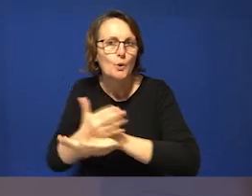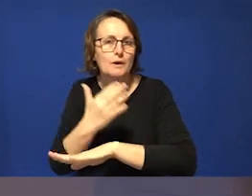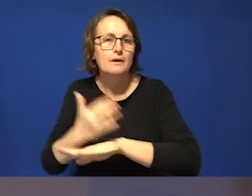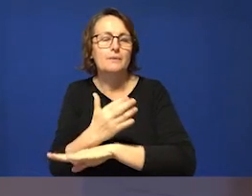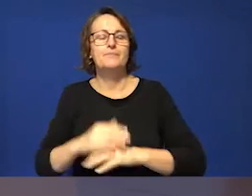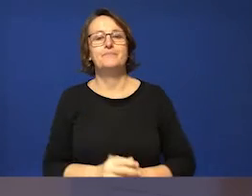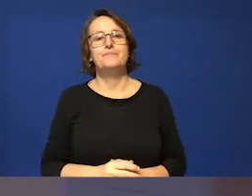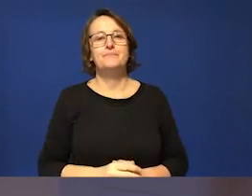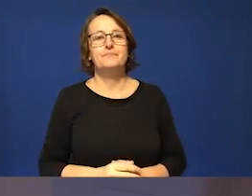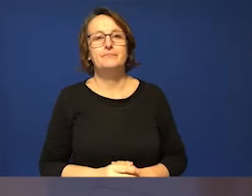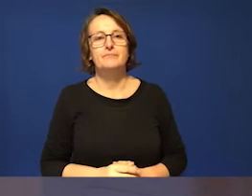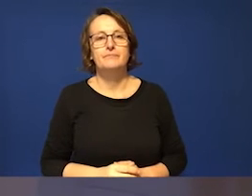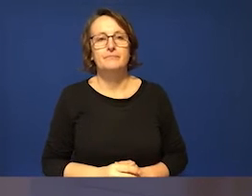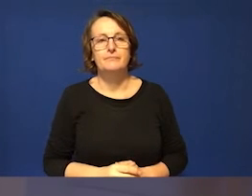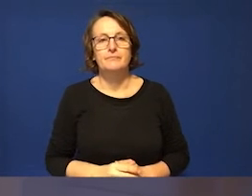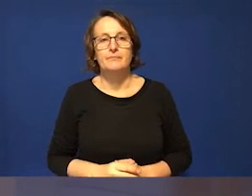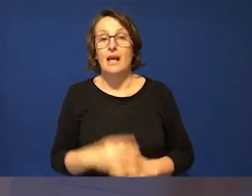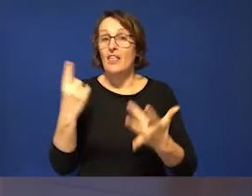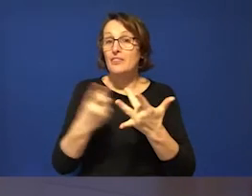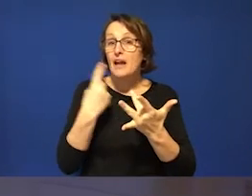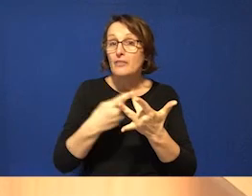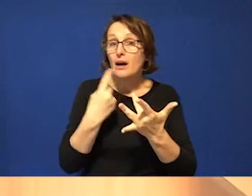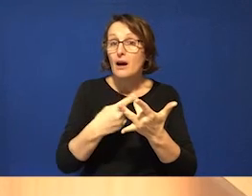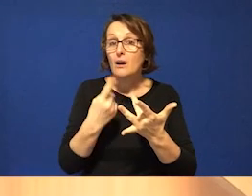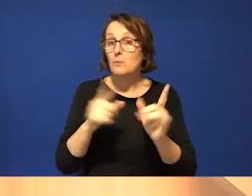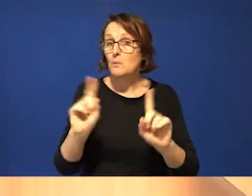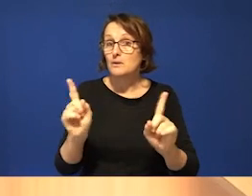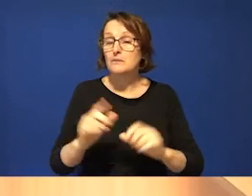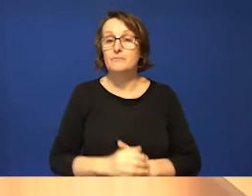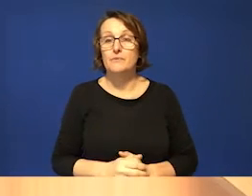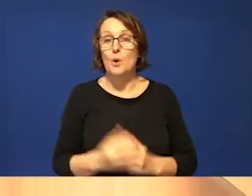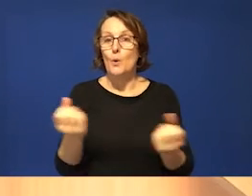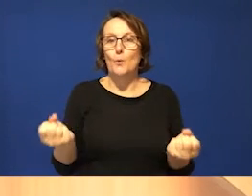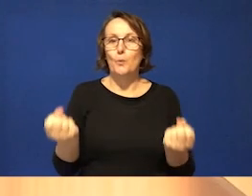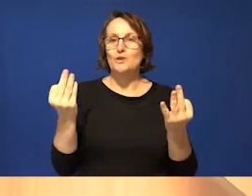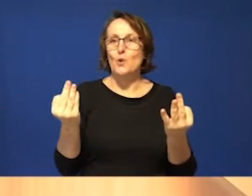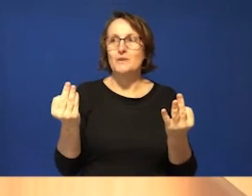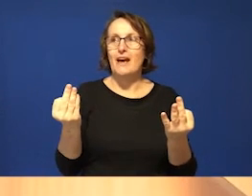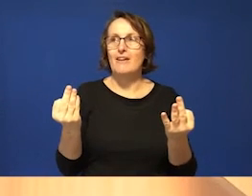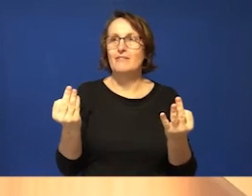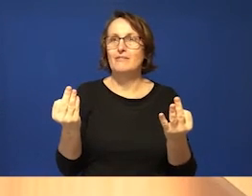The other thing that has changed, is that we no longer have the separation of